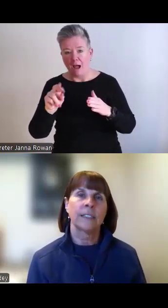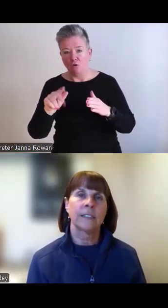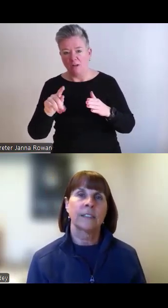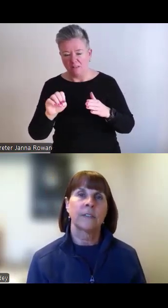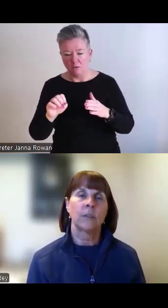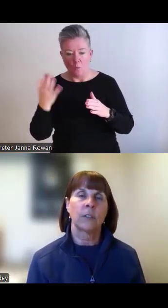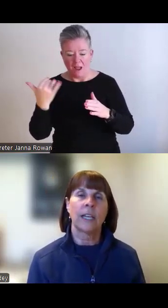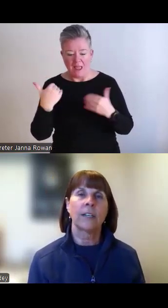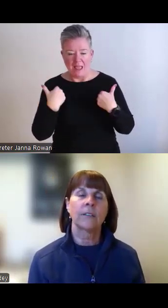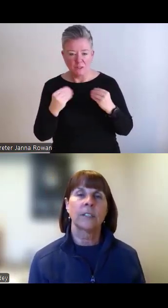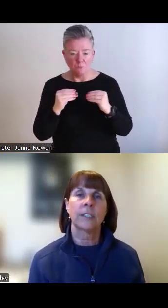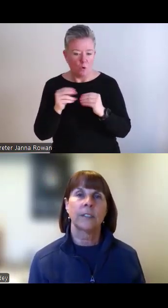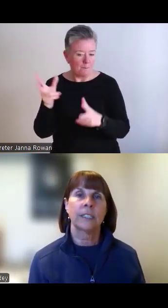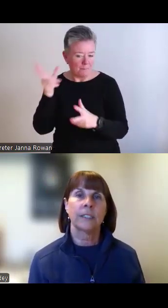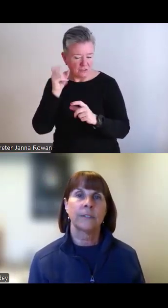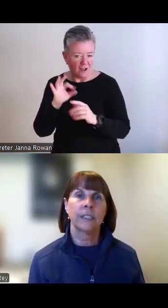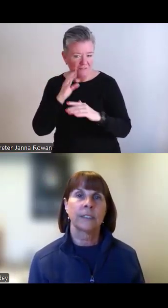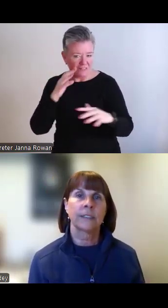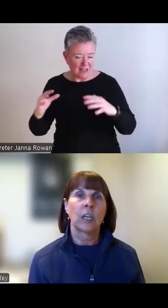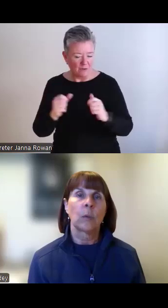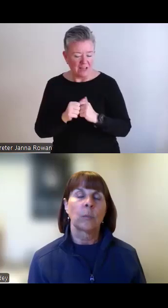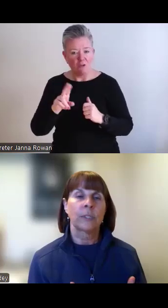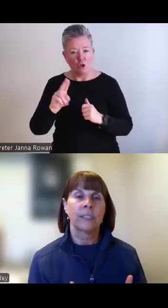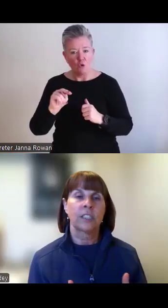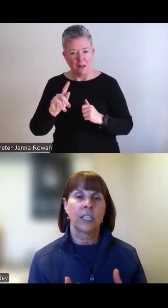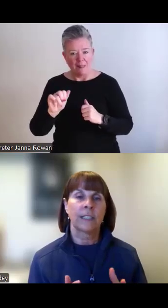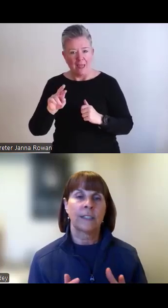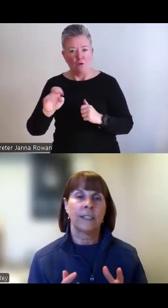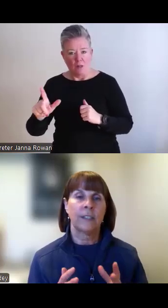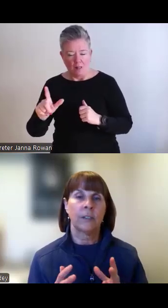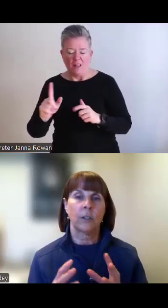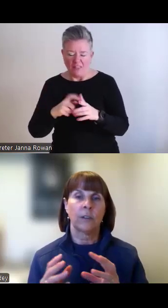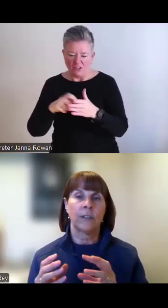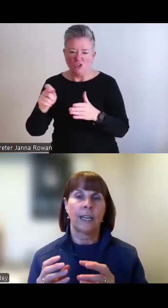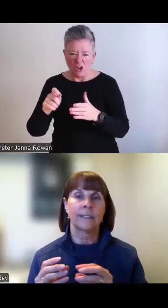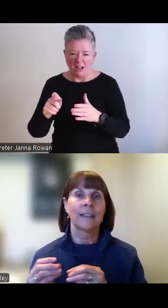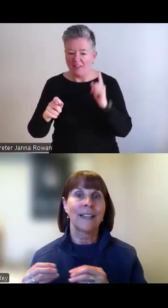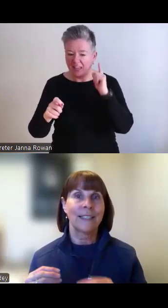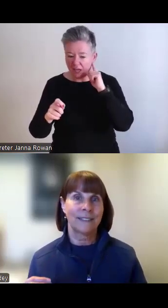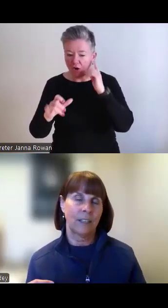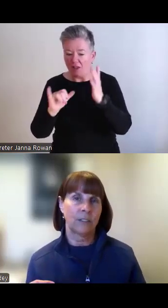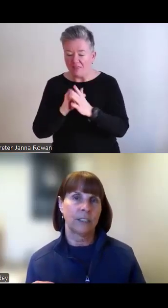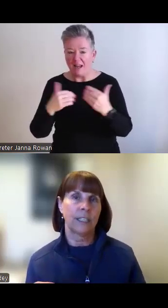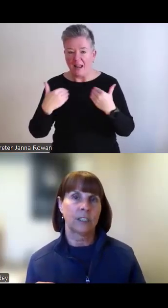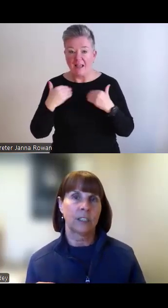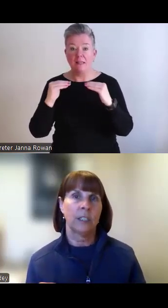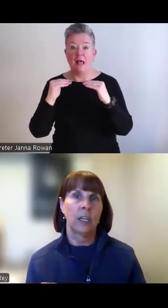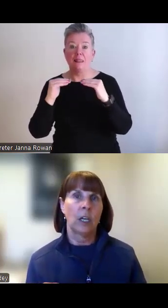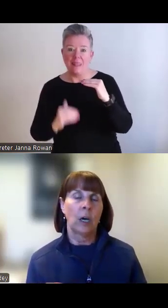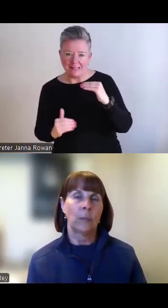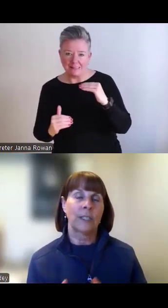For cases of unilateral hearing difference, please check the ear that has less sound detection,